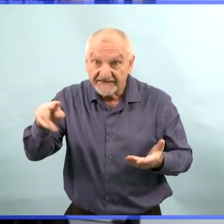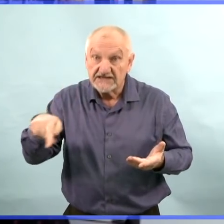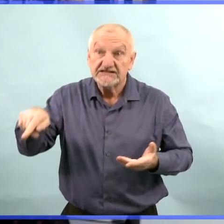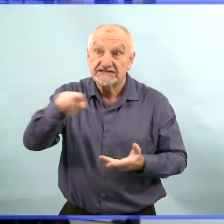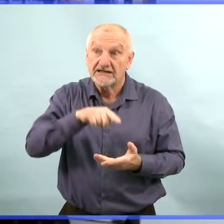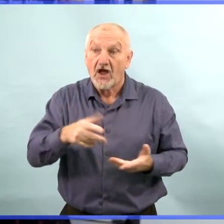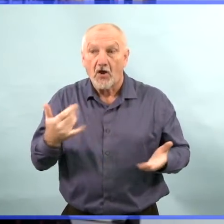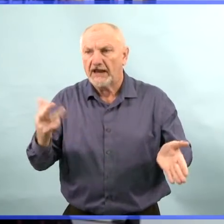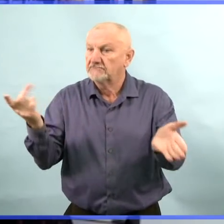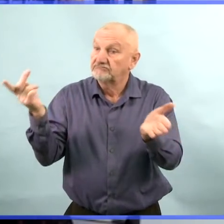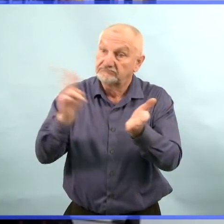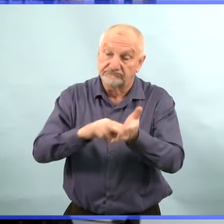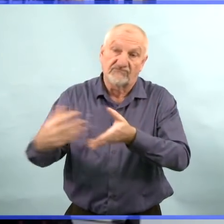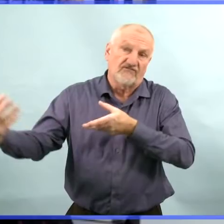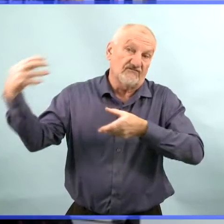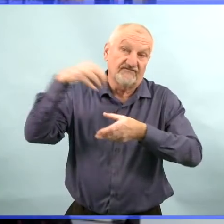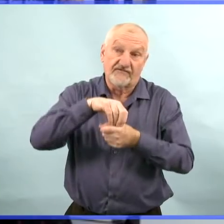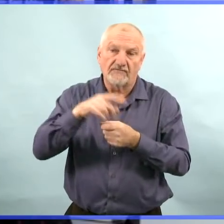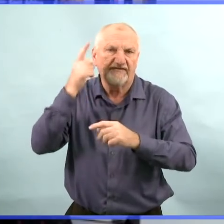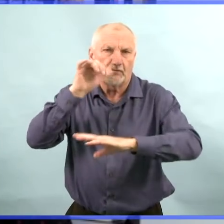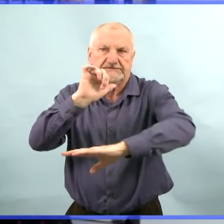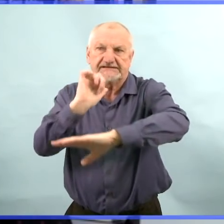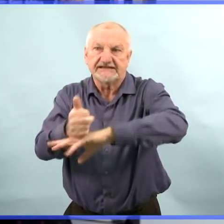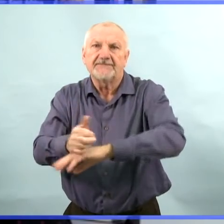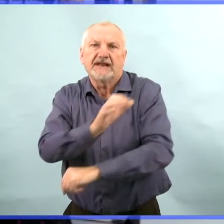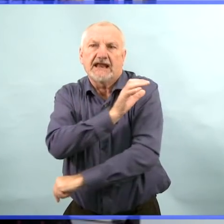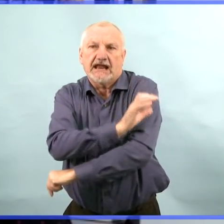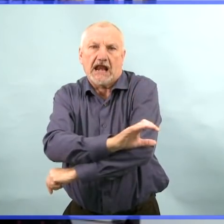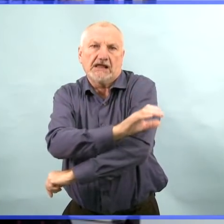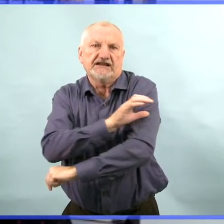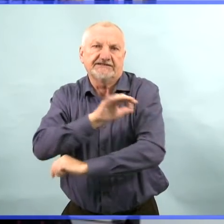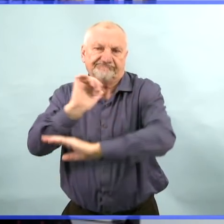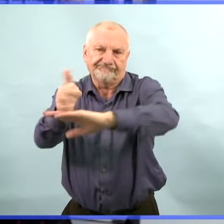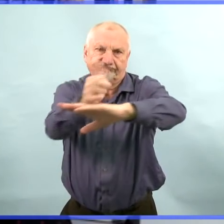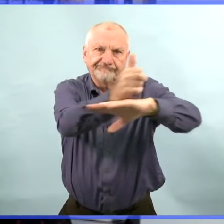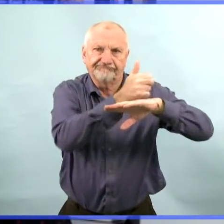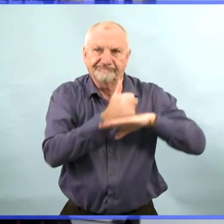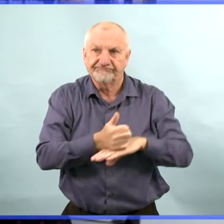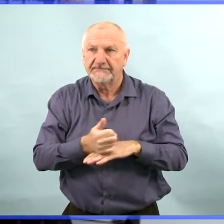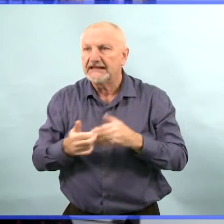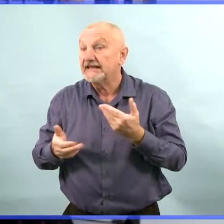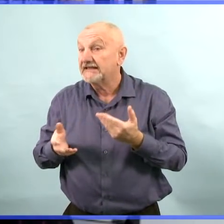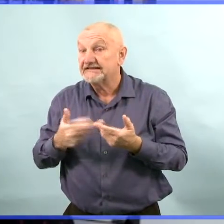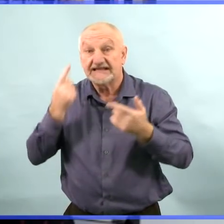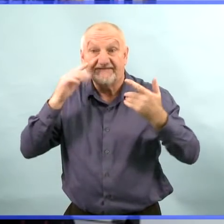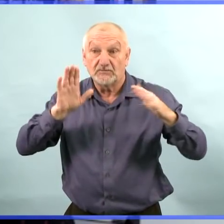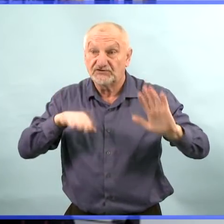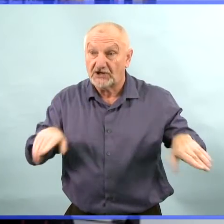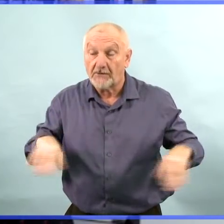outreach which makes it easy for children to be protected against copenhagen on this first week